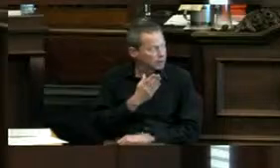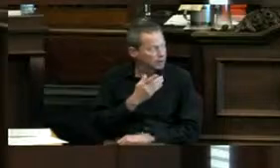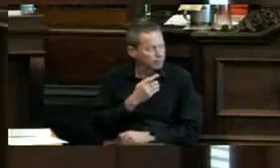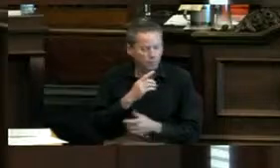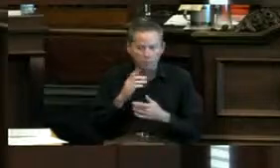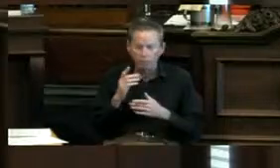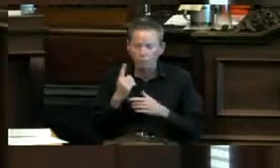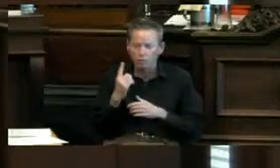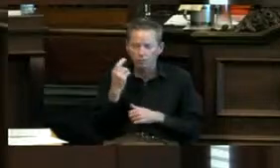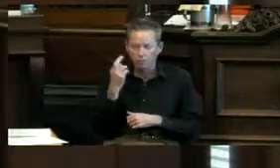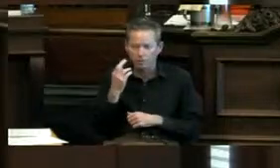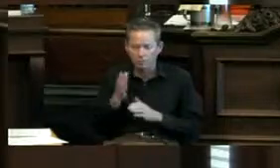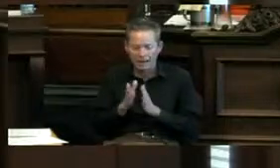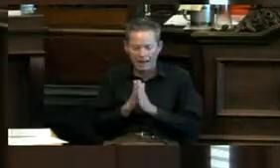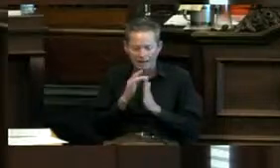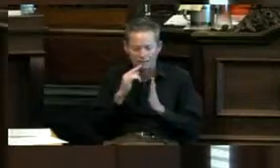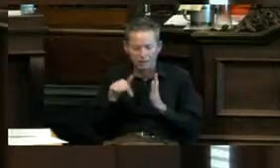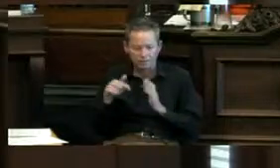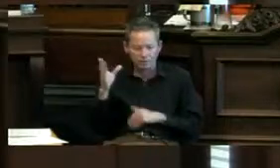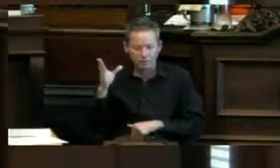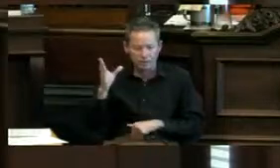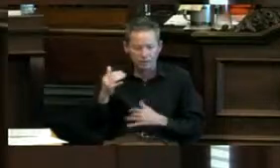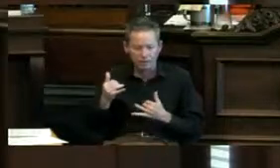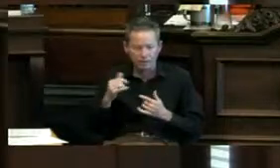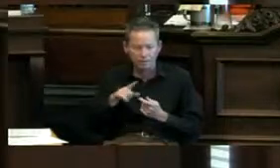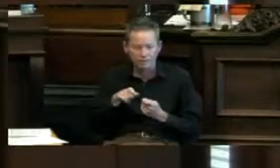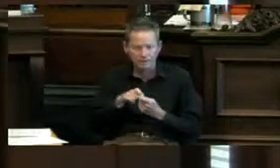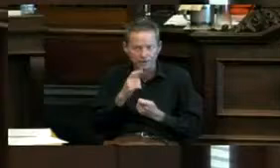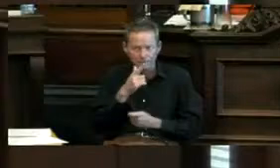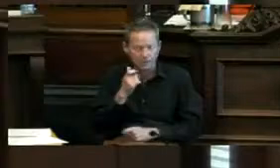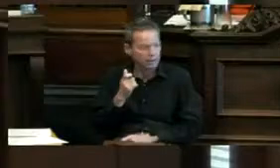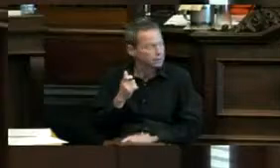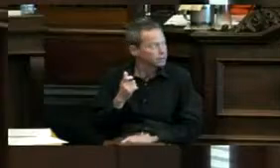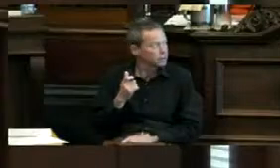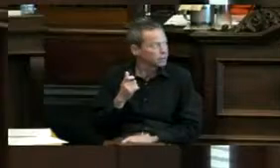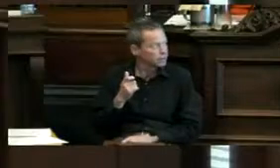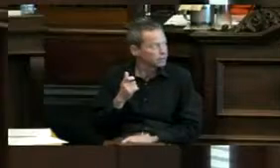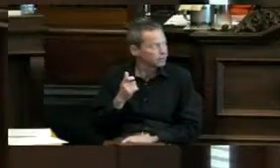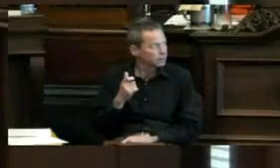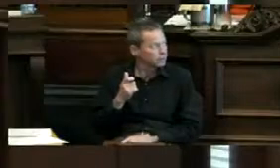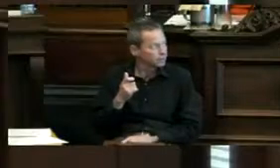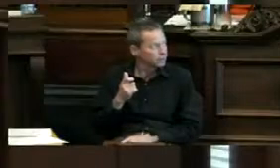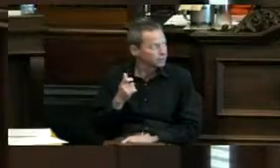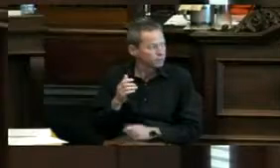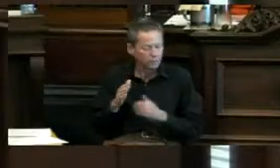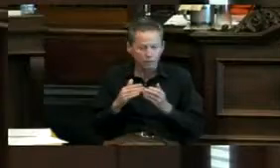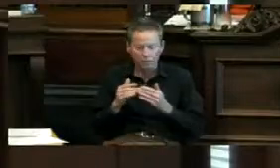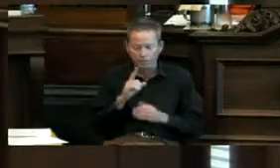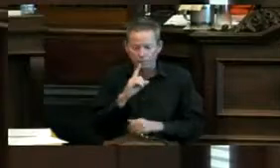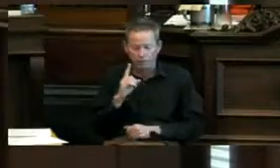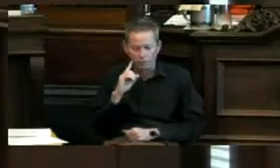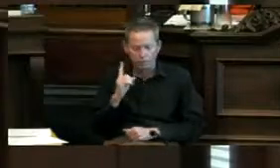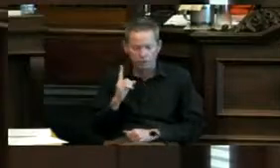through how that is determined. Okay. I'd appreciate that. I will say that one of the reasons